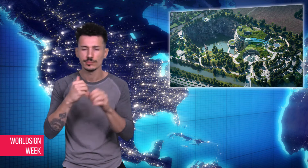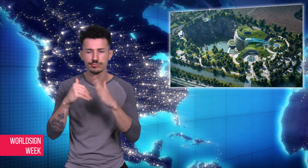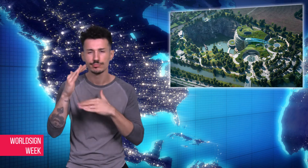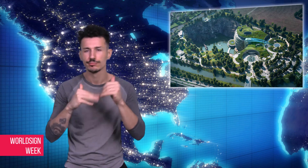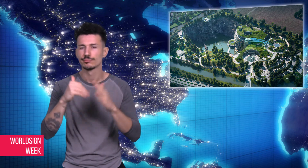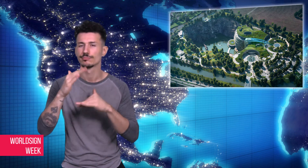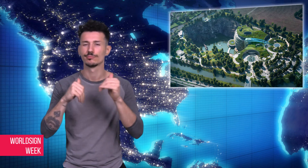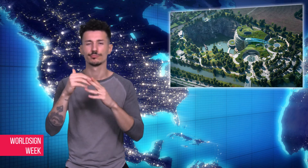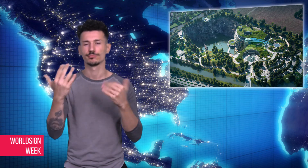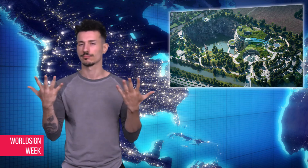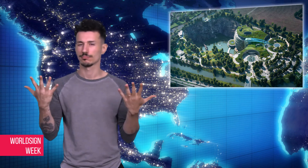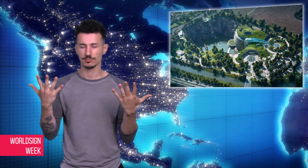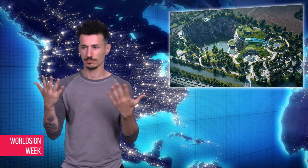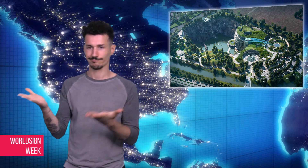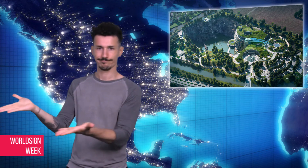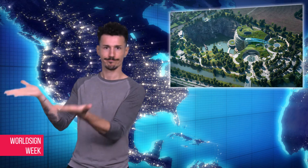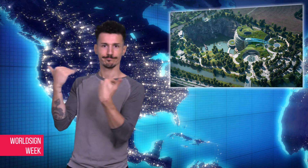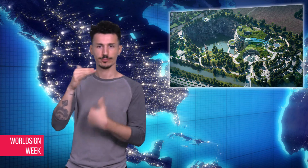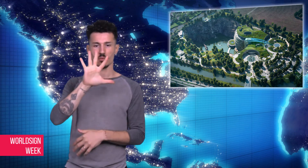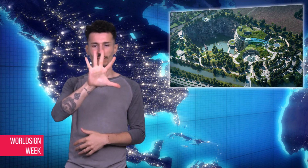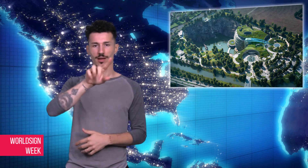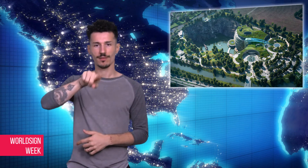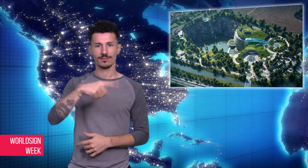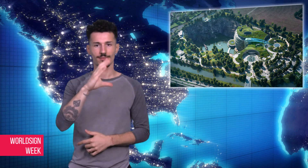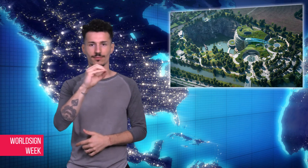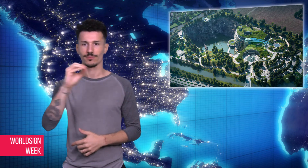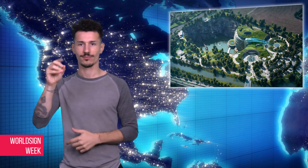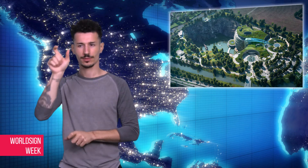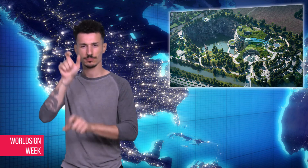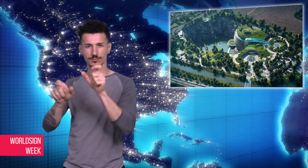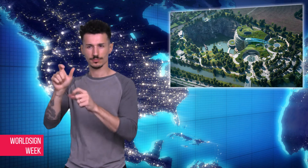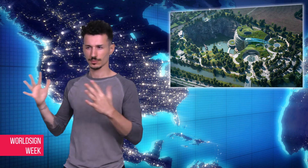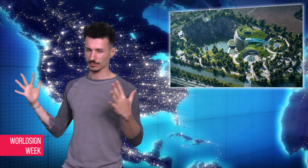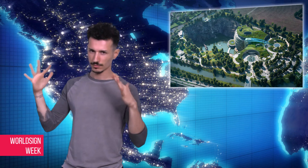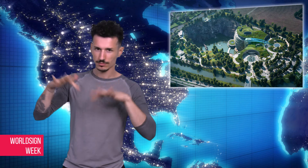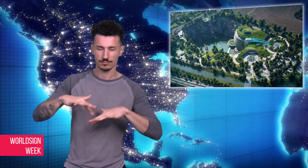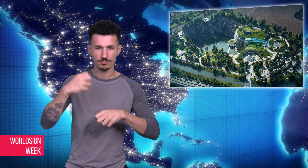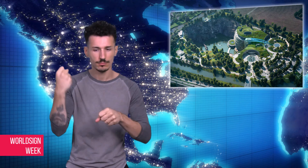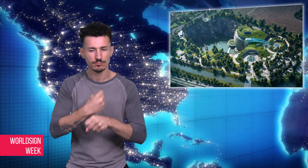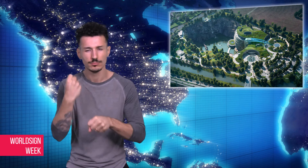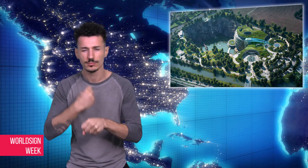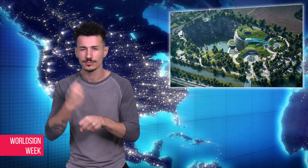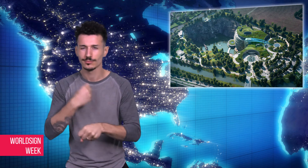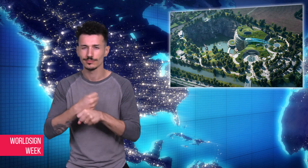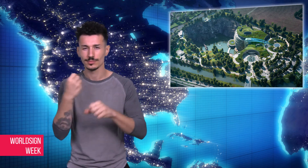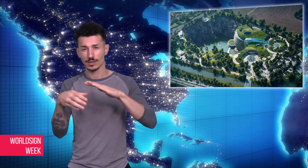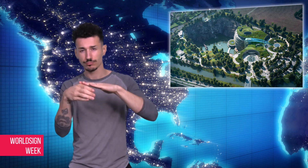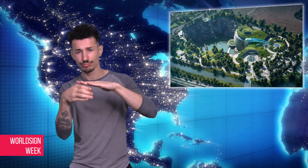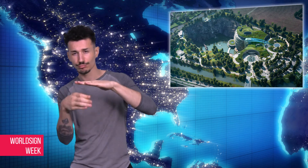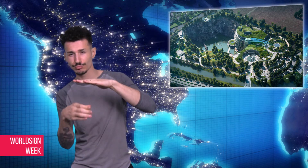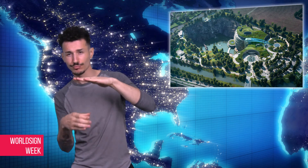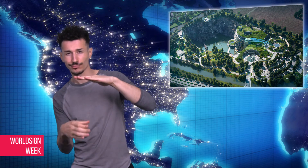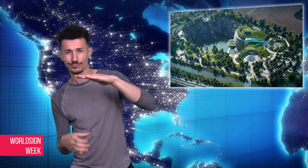design has 18 floors, two of which are underwater. The top floor features a